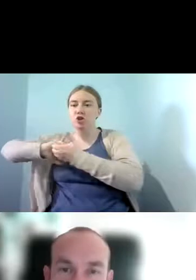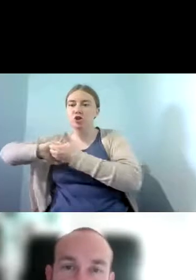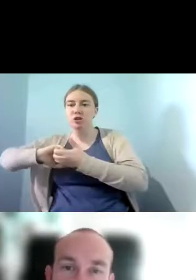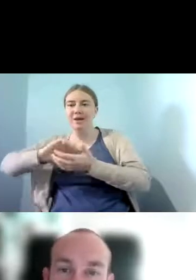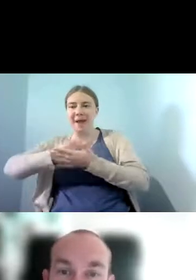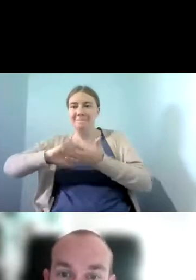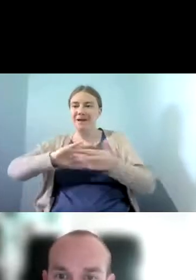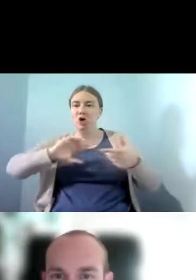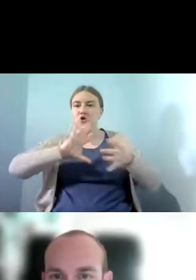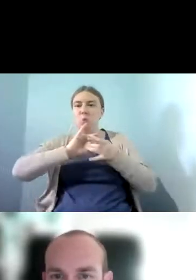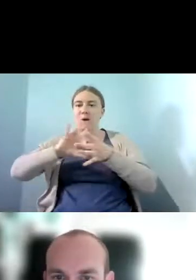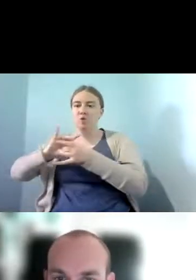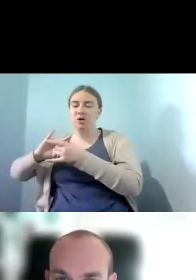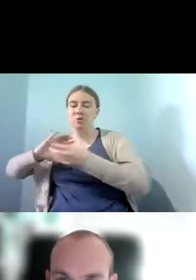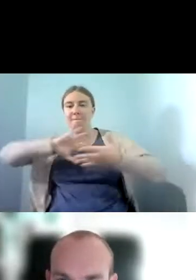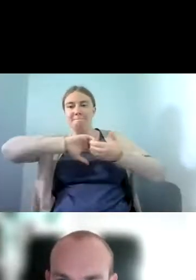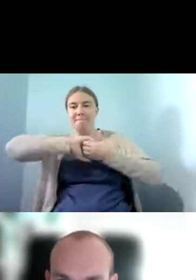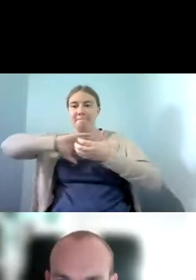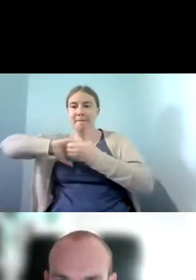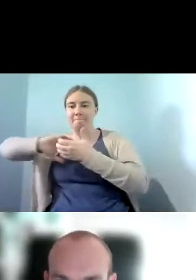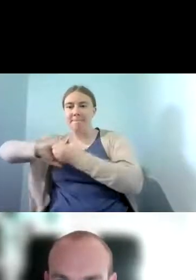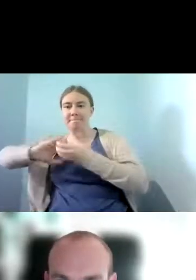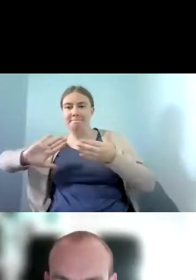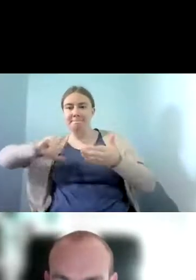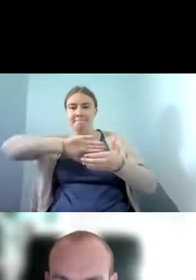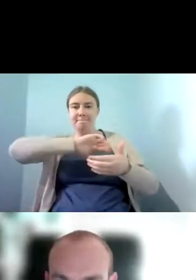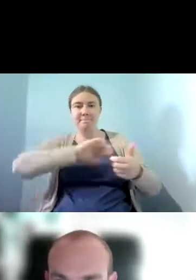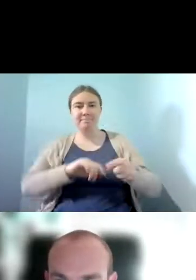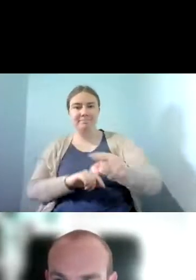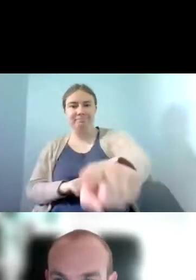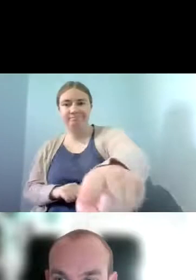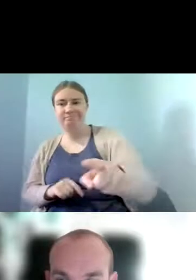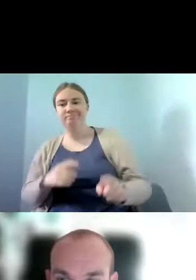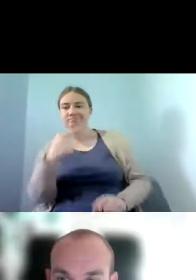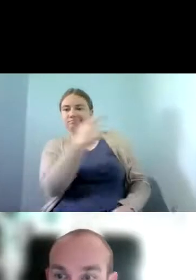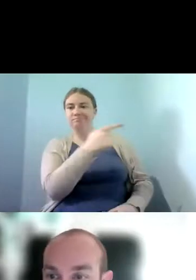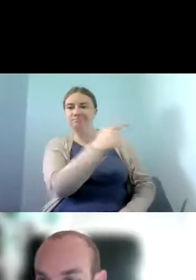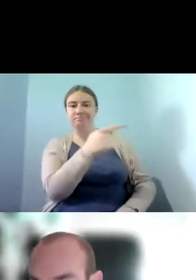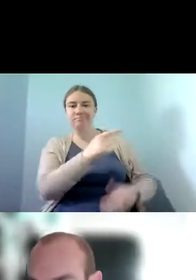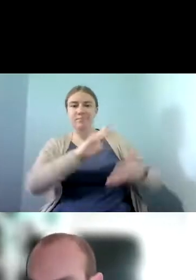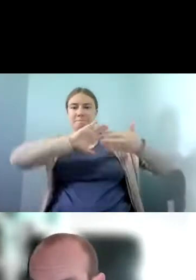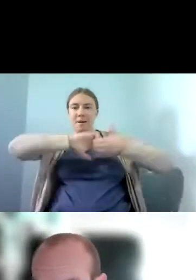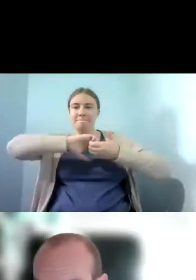join together so if you can see my cursor in this position and in this position we use the machine